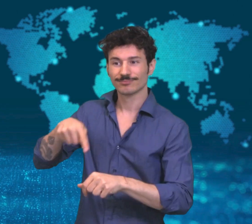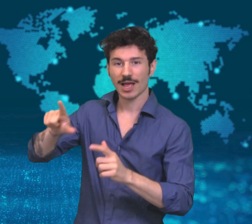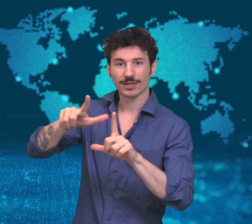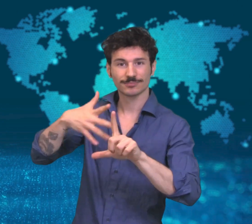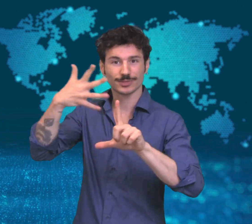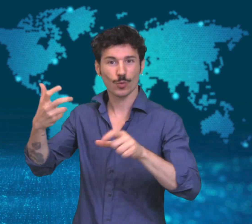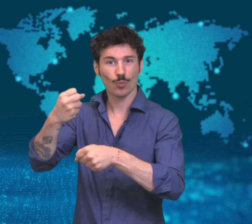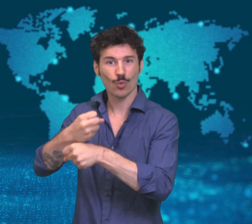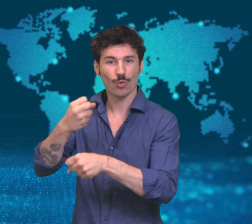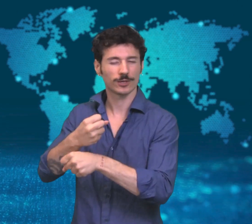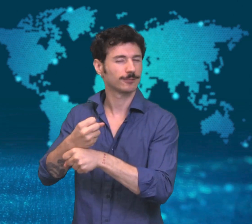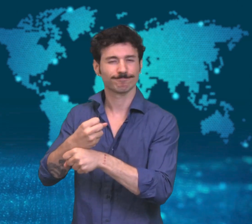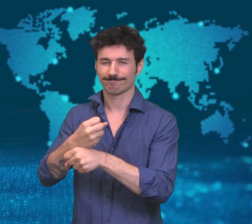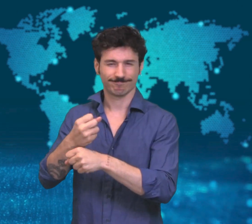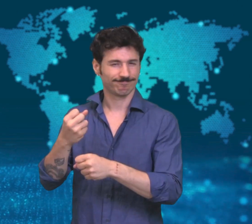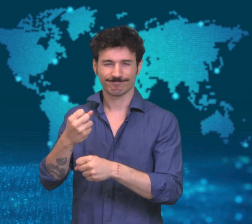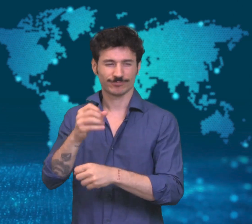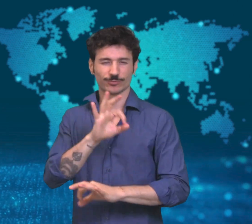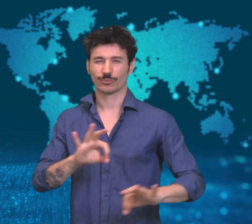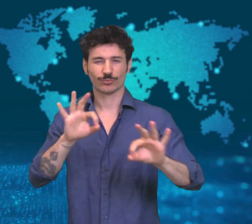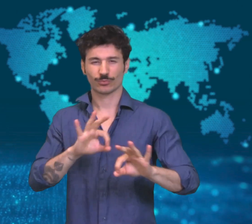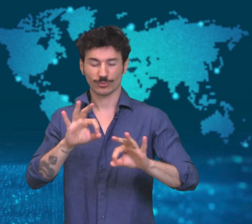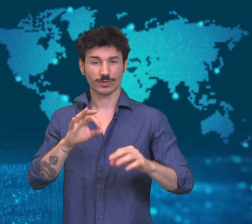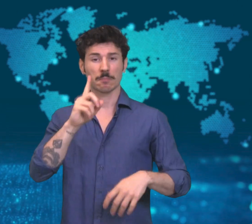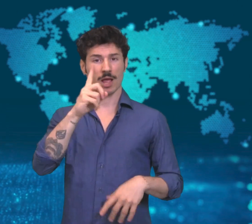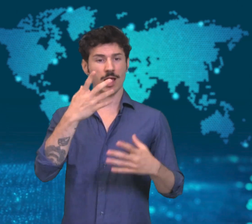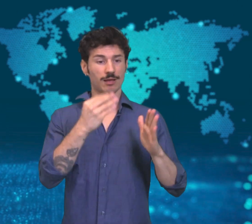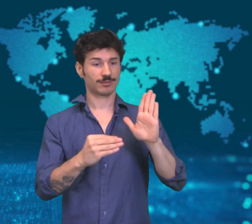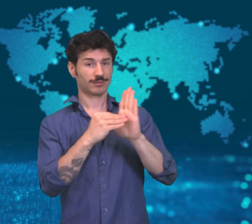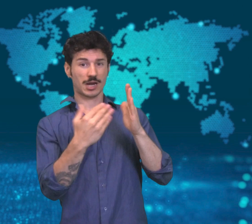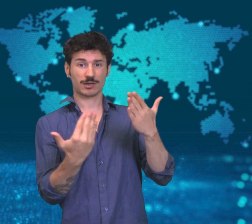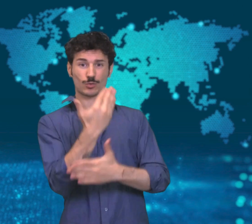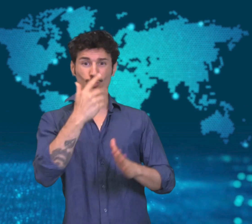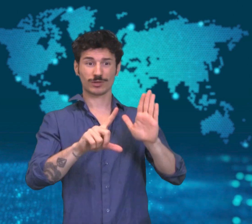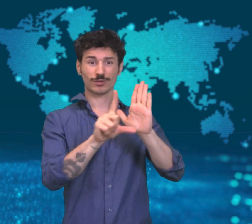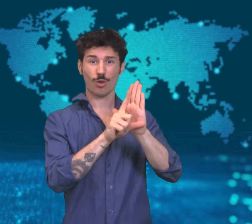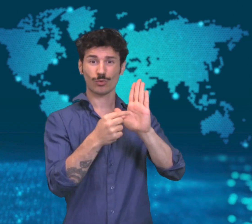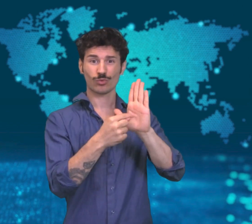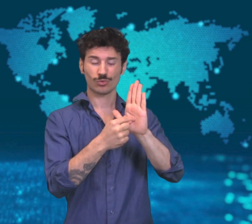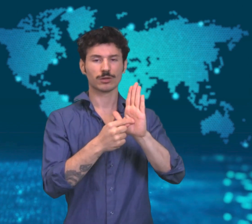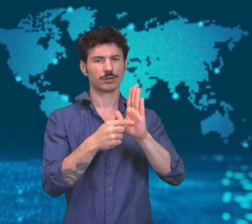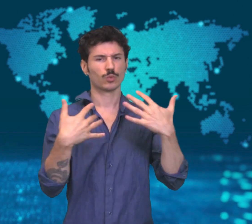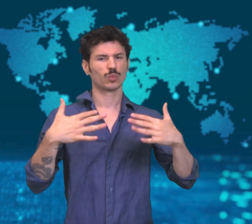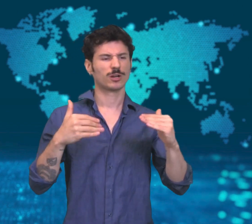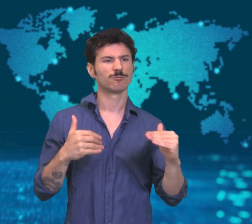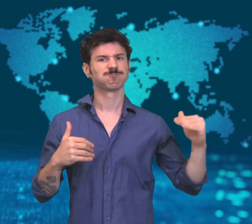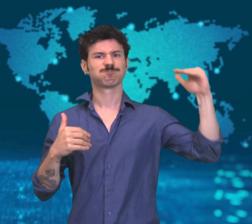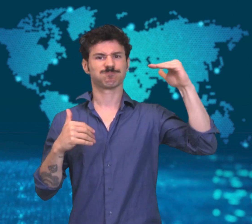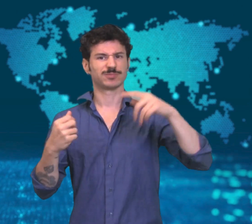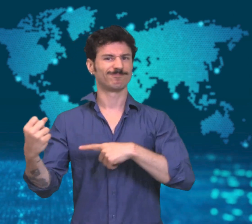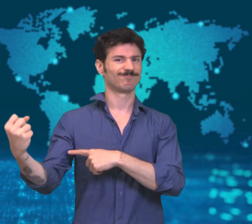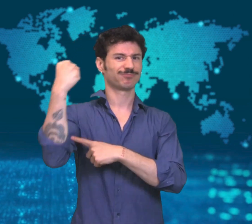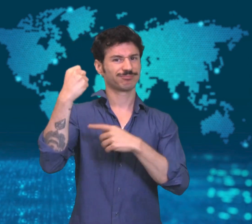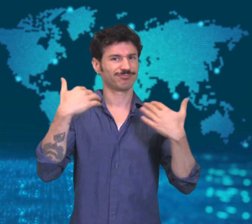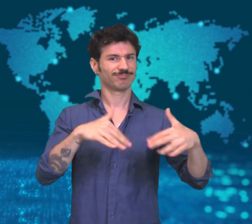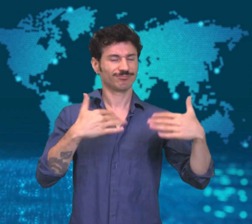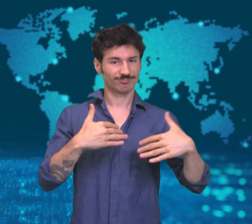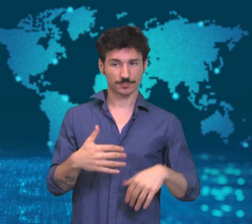half of the states in the US do not have legal protections for LGBTQ+ employees.